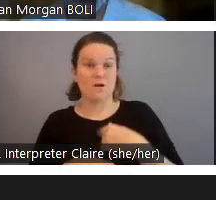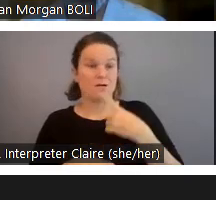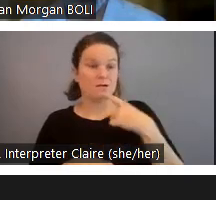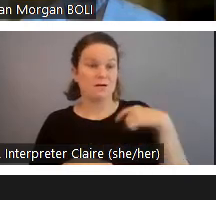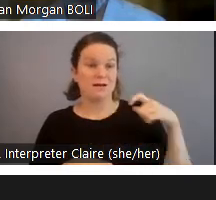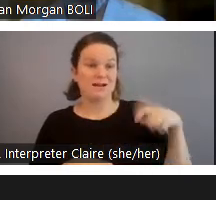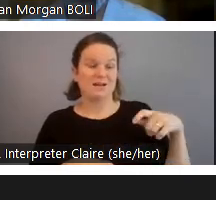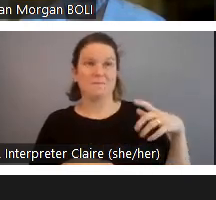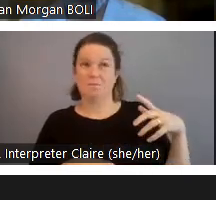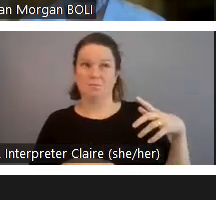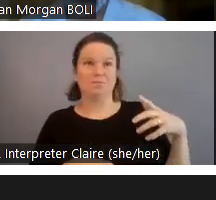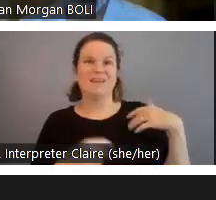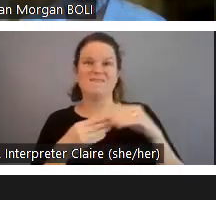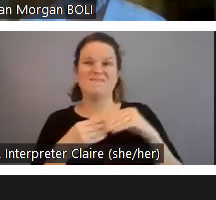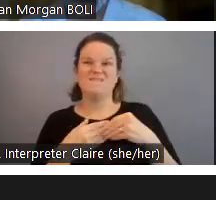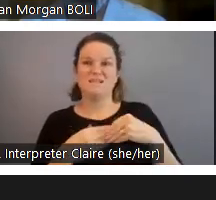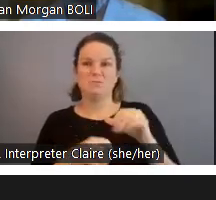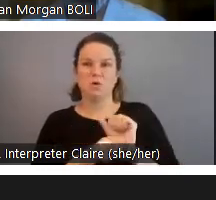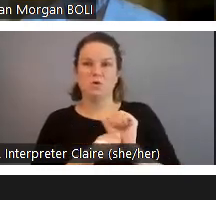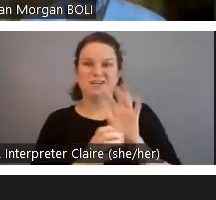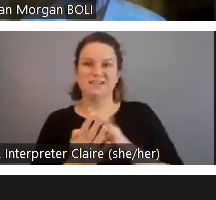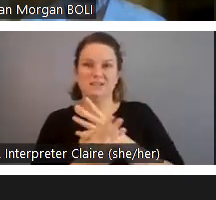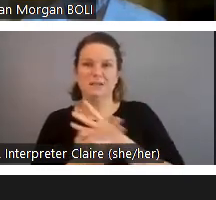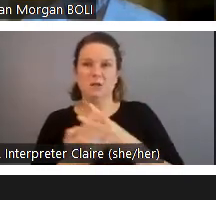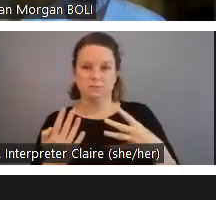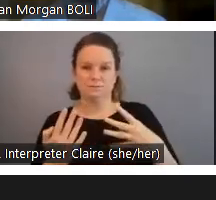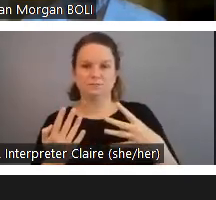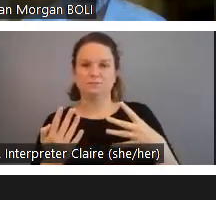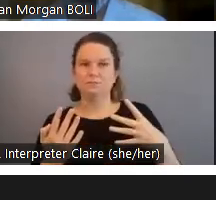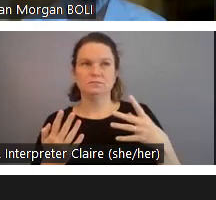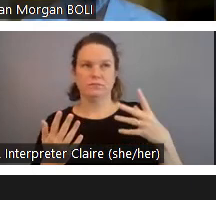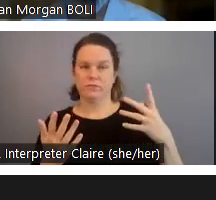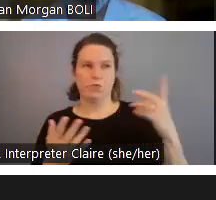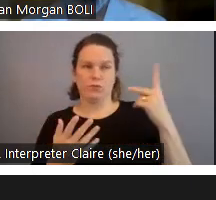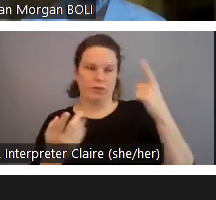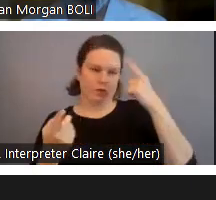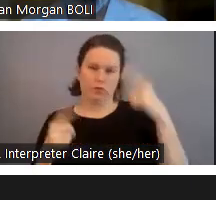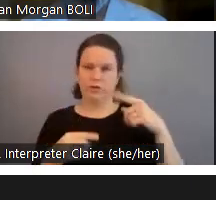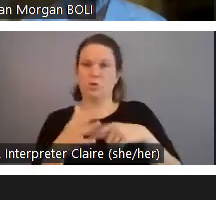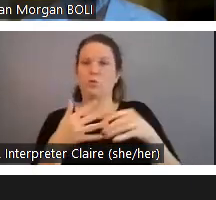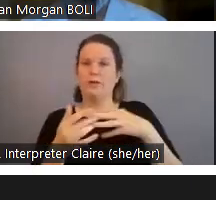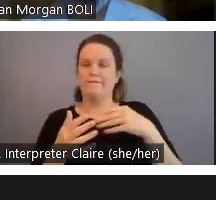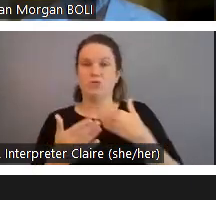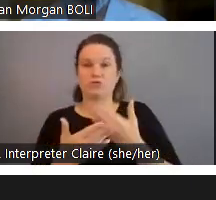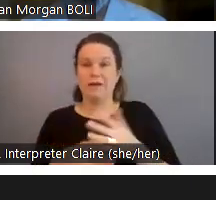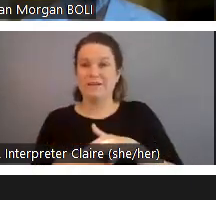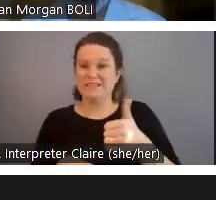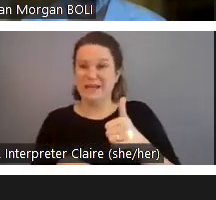to have a flexible work schedule-" and whatever that agreement was, say, coming